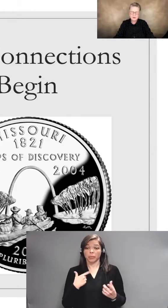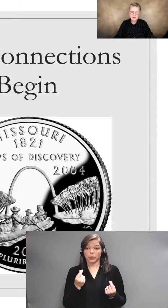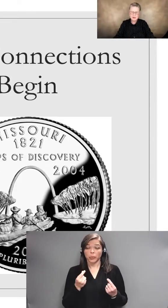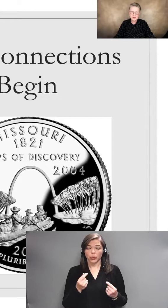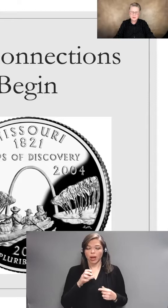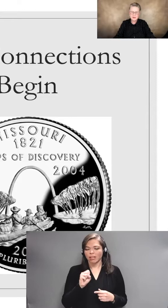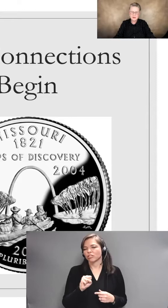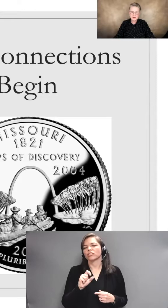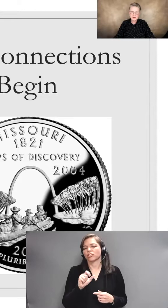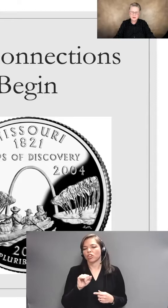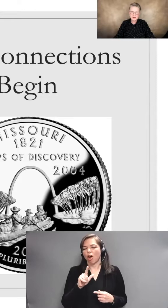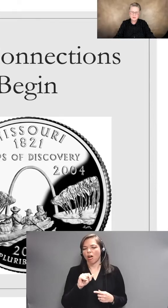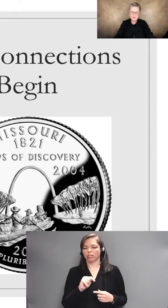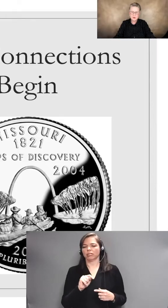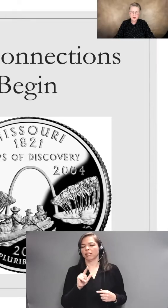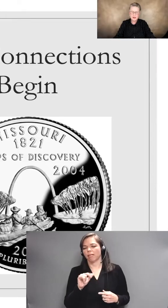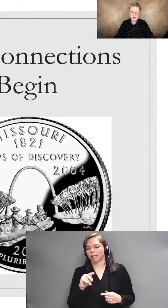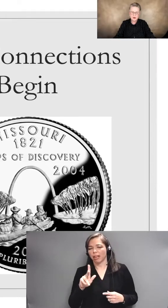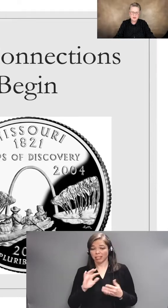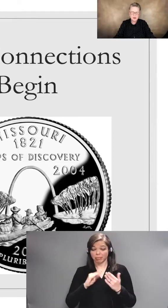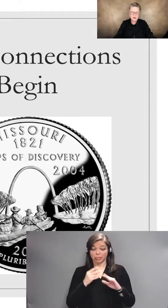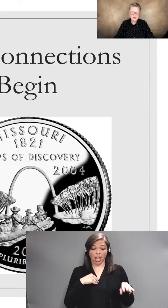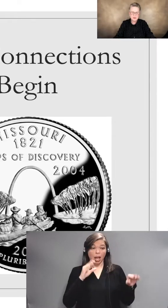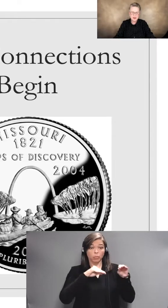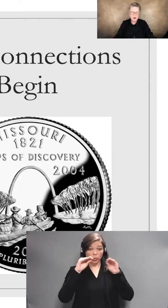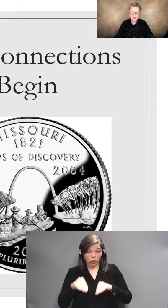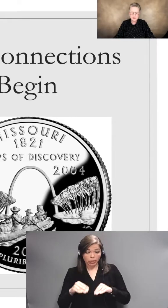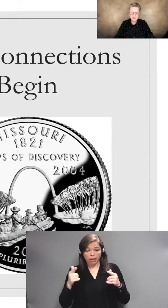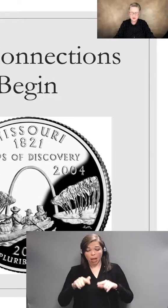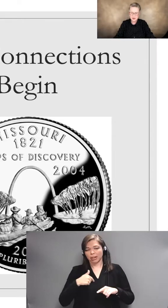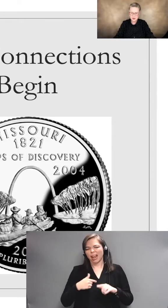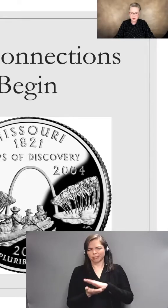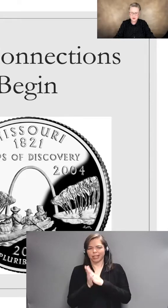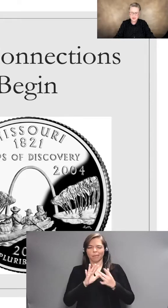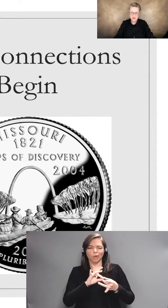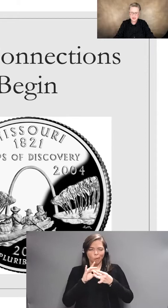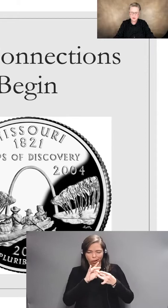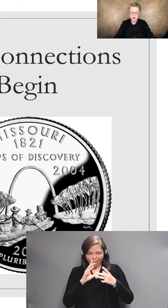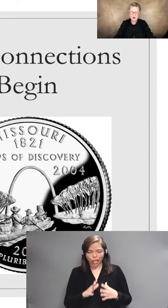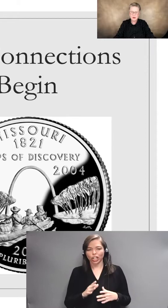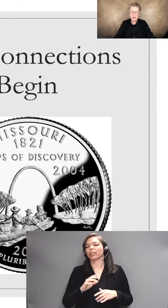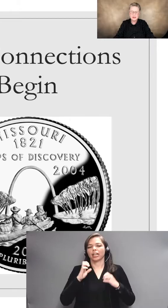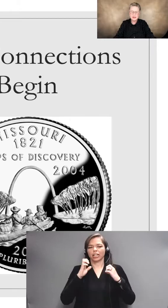became the coordinator of the Salt Lake Community College and Interpreter education program